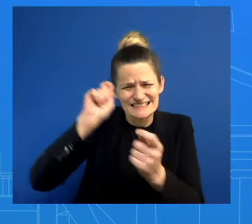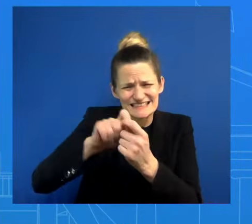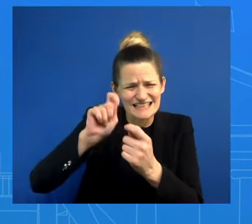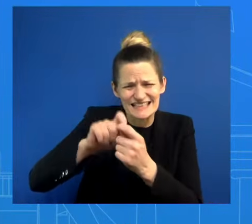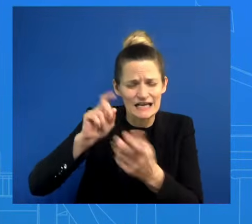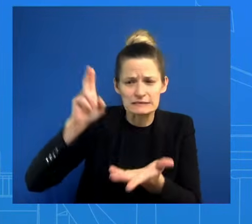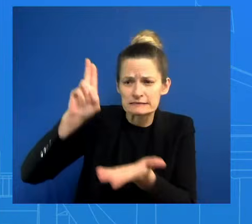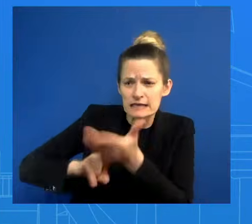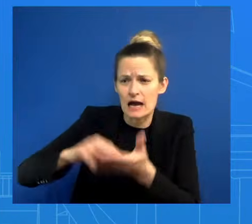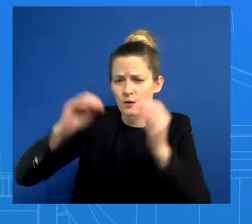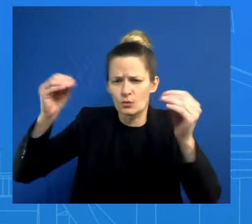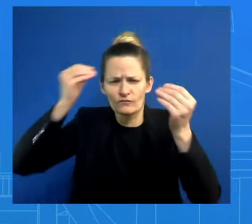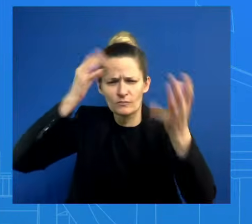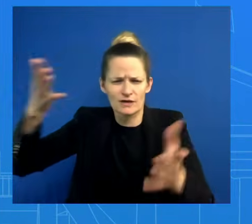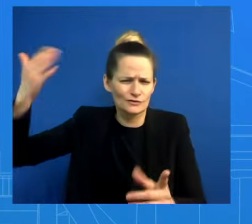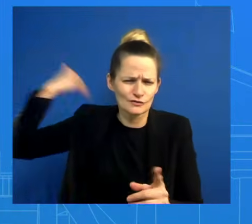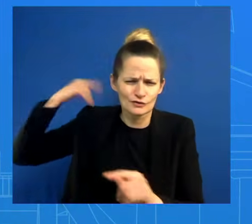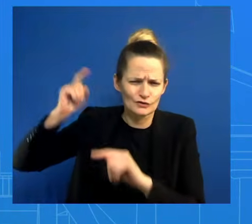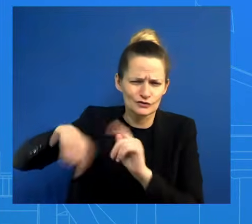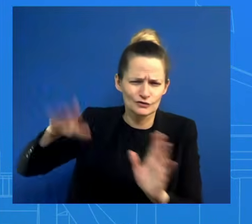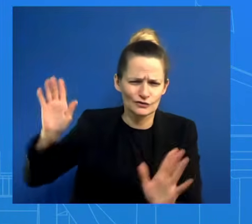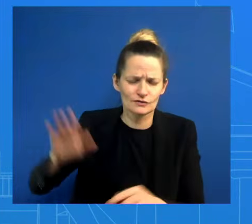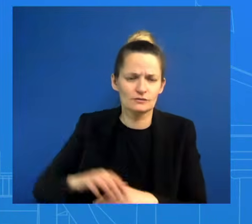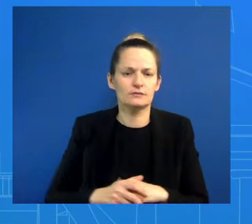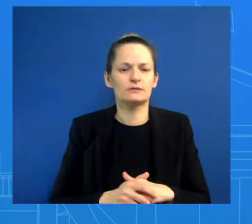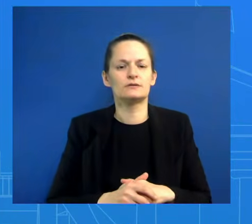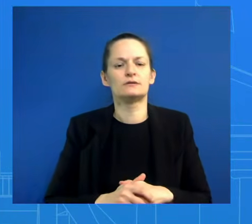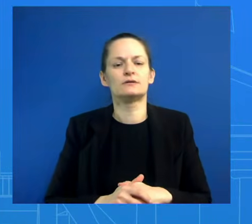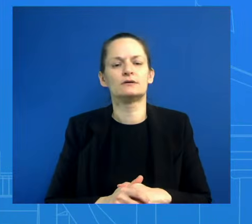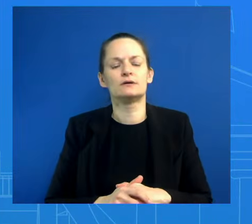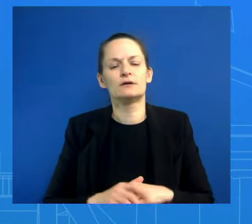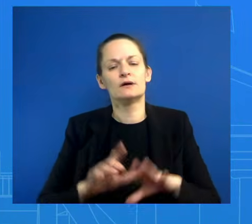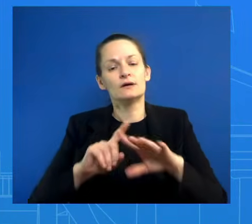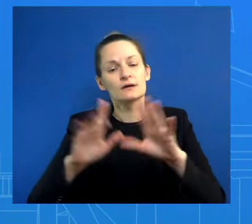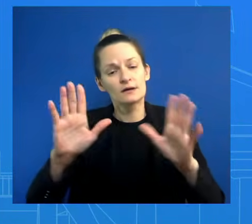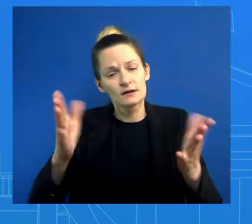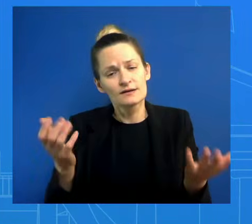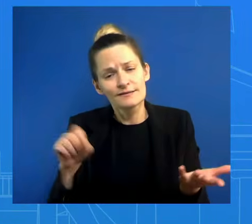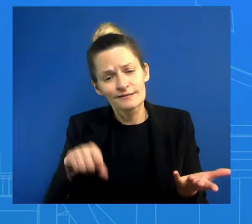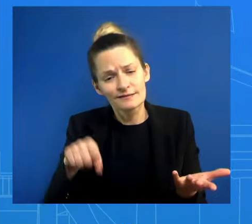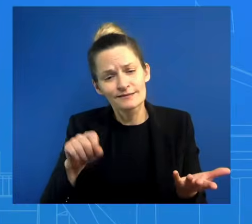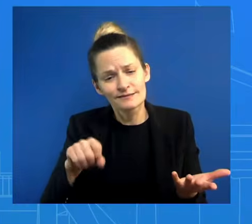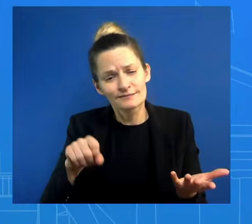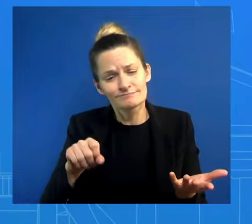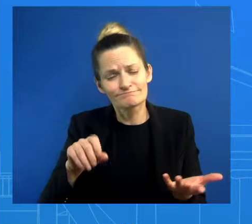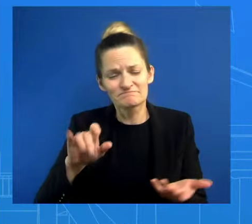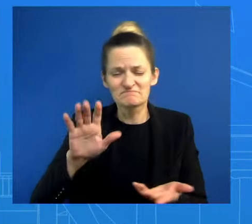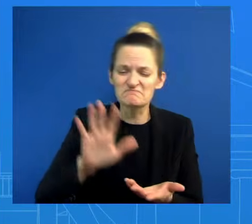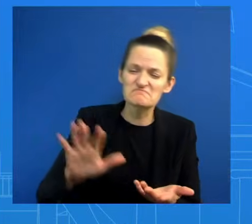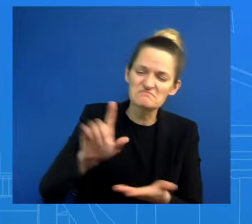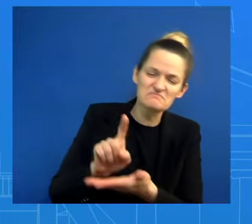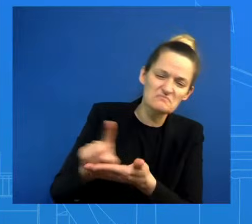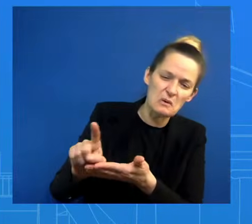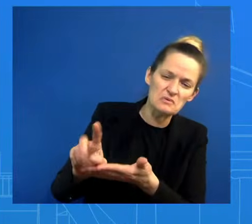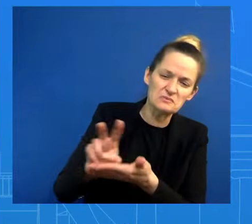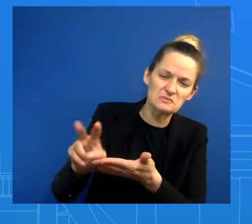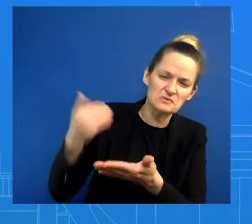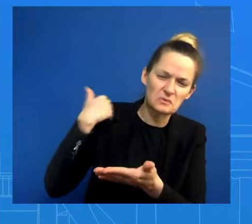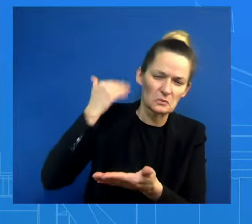But we learned that about last -- a week or two ago. The Press: But preparatory, nothing was final until Brittney Griner was in the custody of U.S. officials?